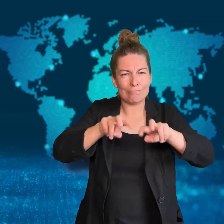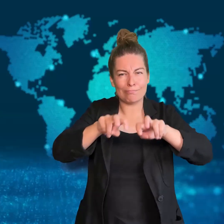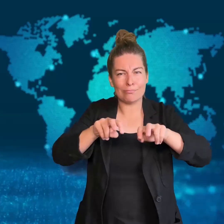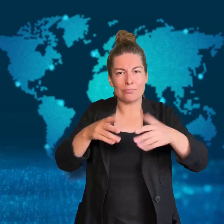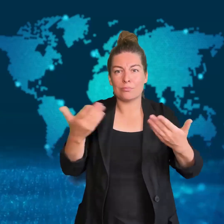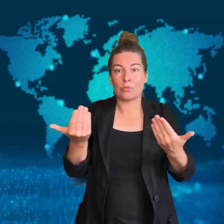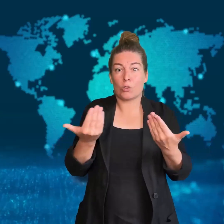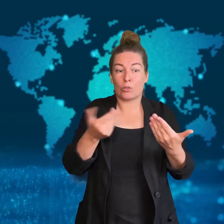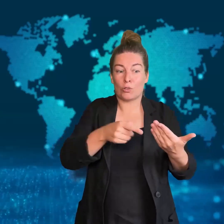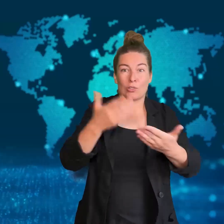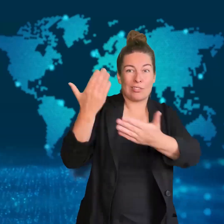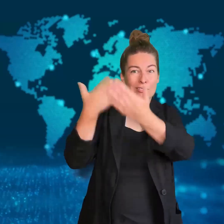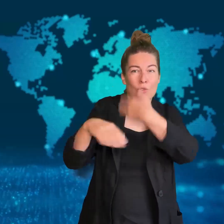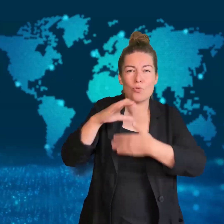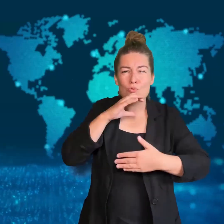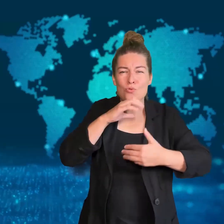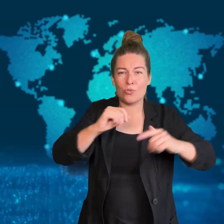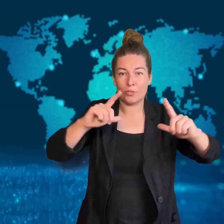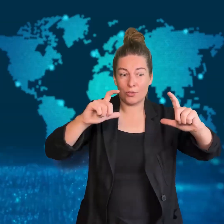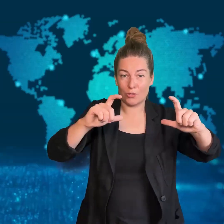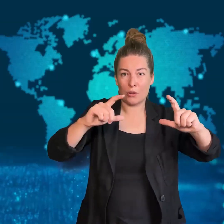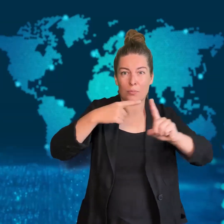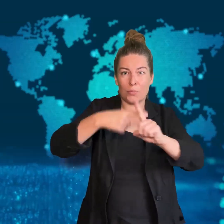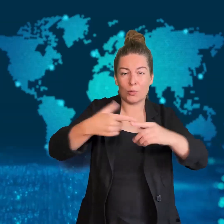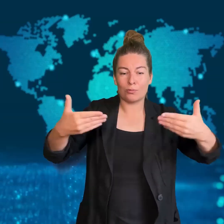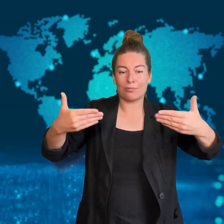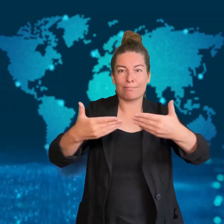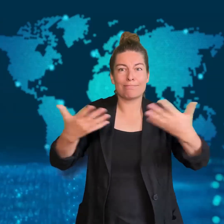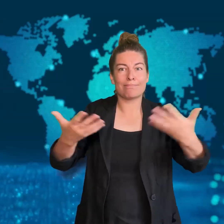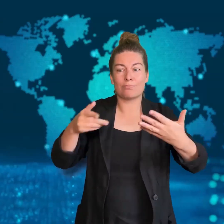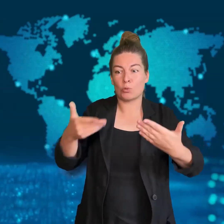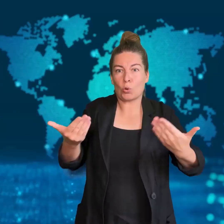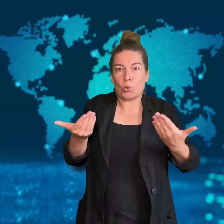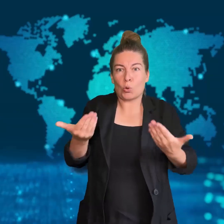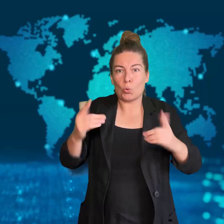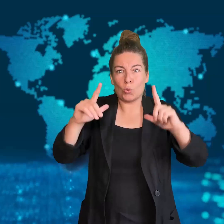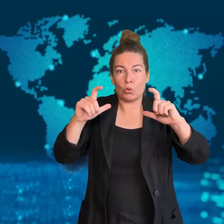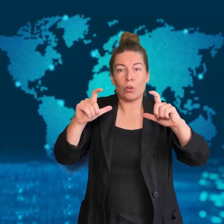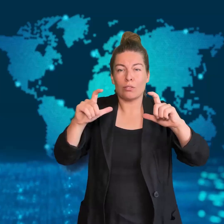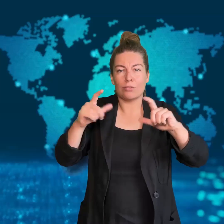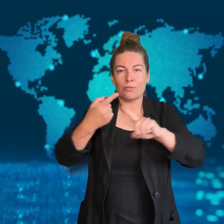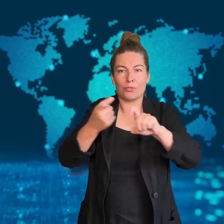The research team studied the historical photographs alongside